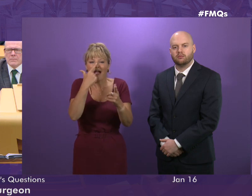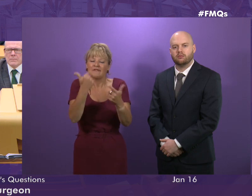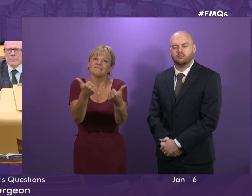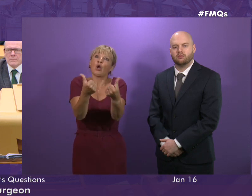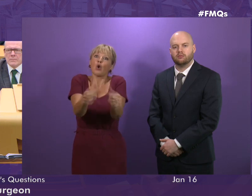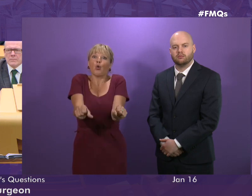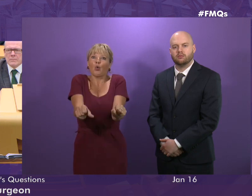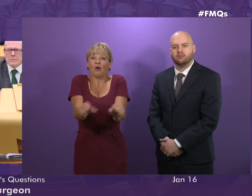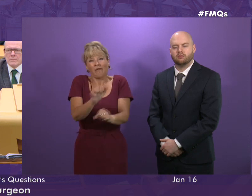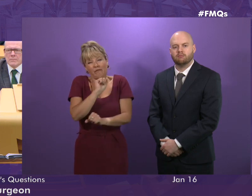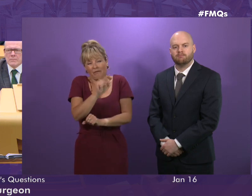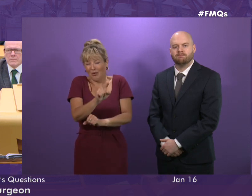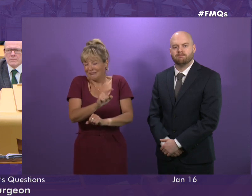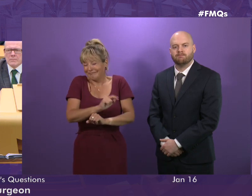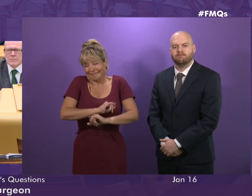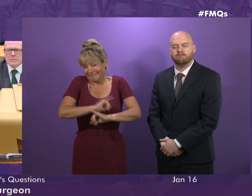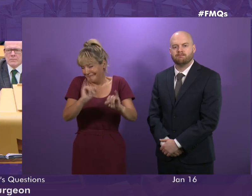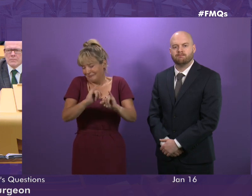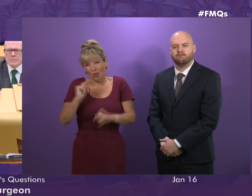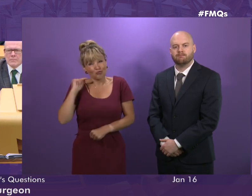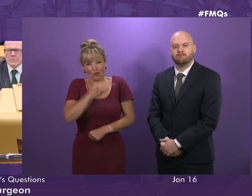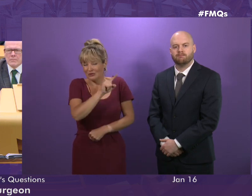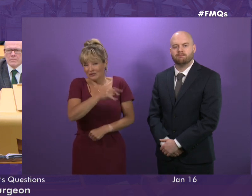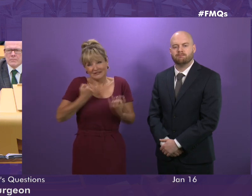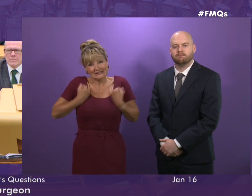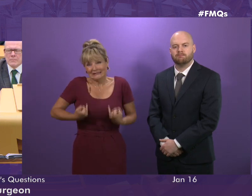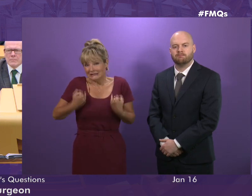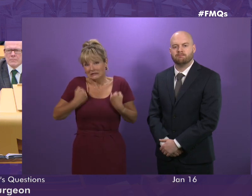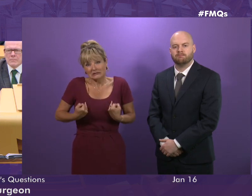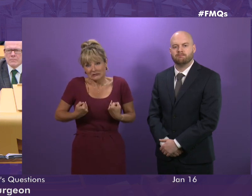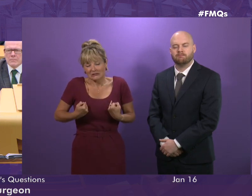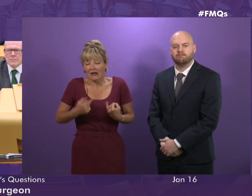for this cruellest of diseases. I hope that members across the chamber will support those